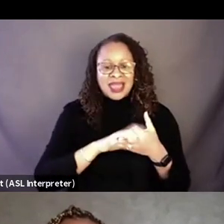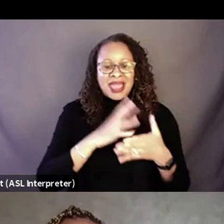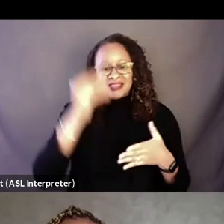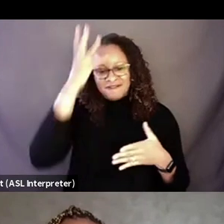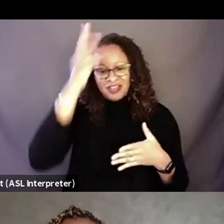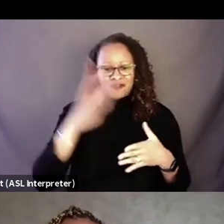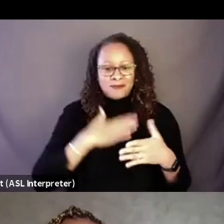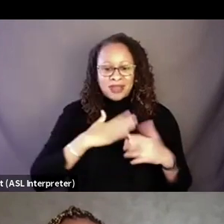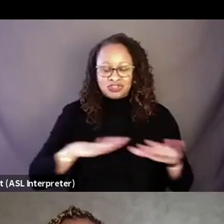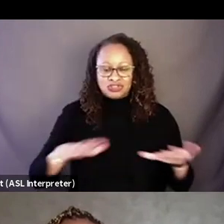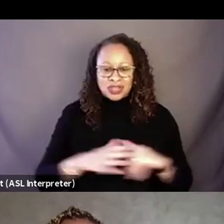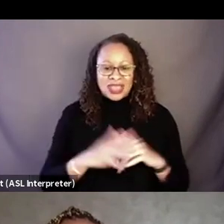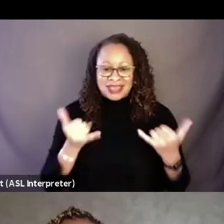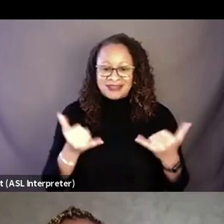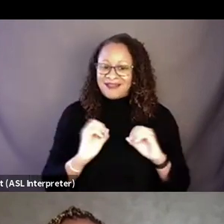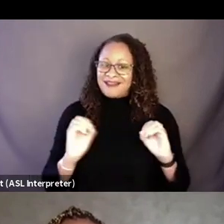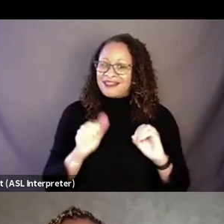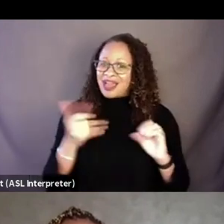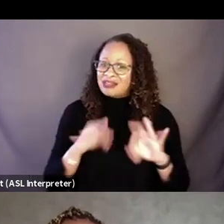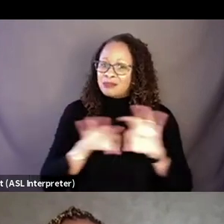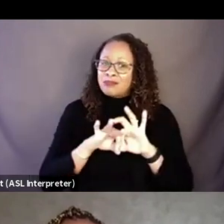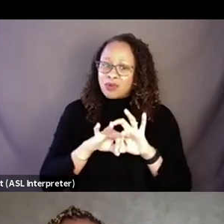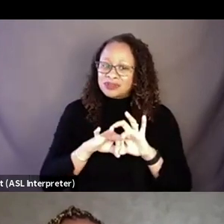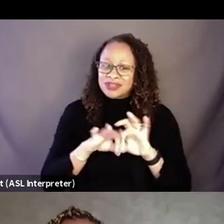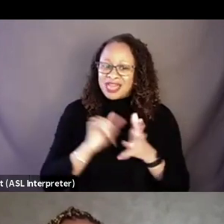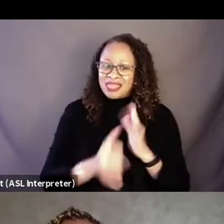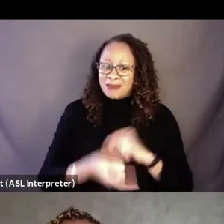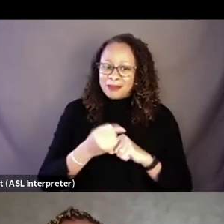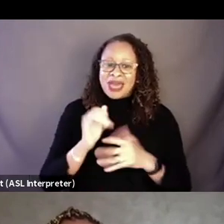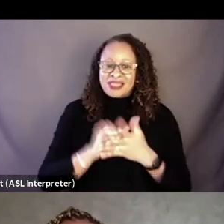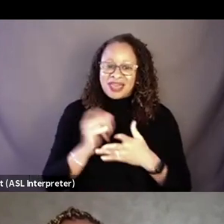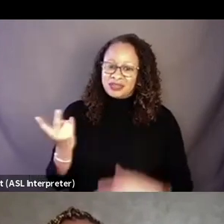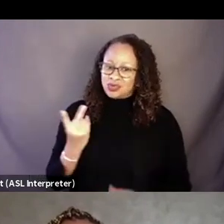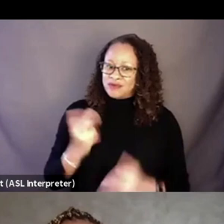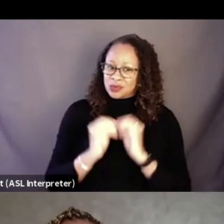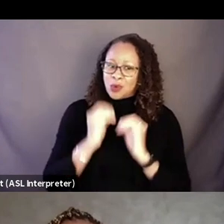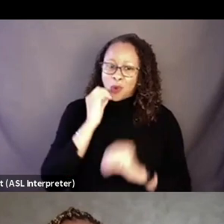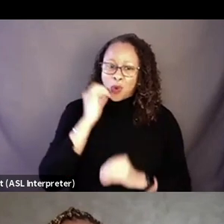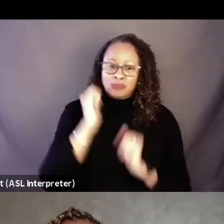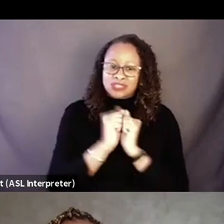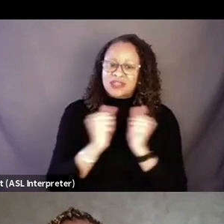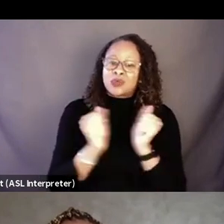And nothing else matters in that moment but that we are home together all sleeping under one roof